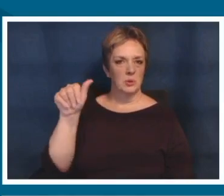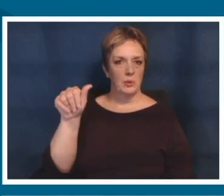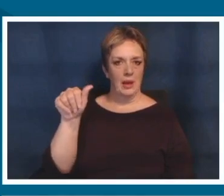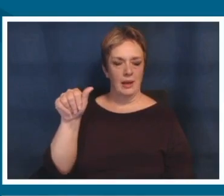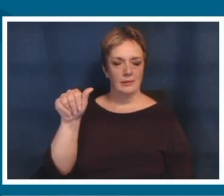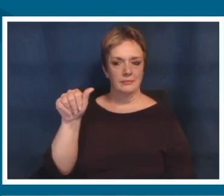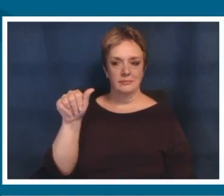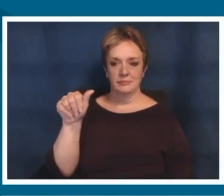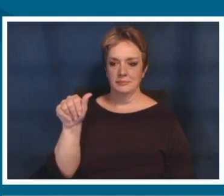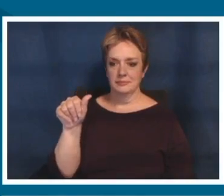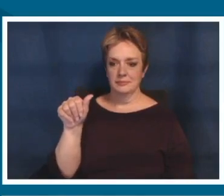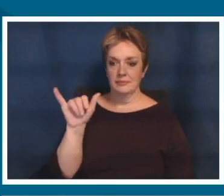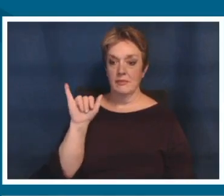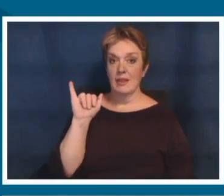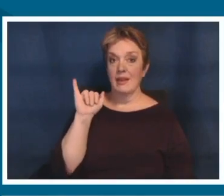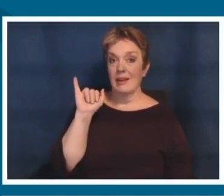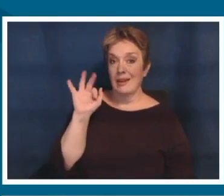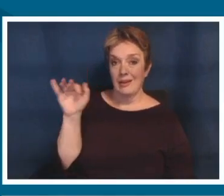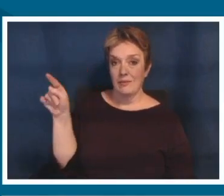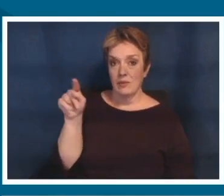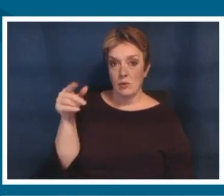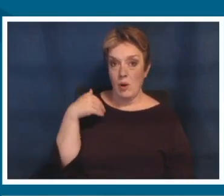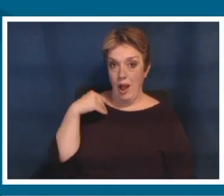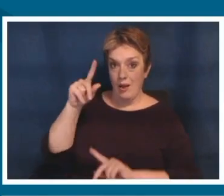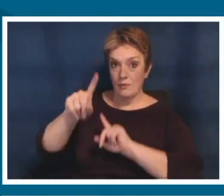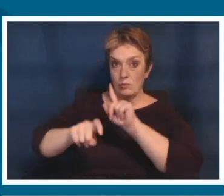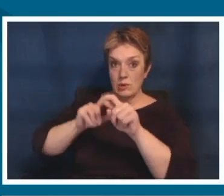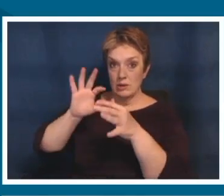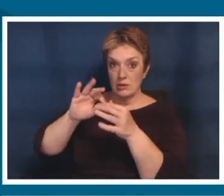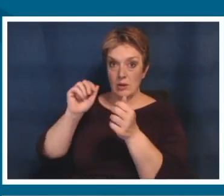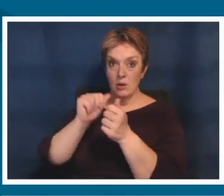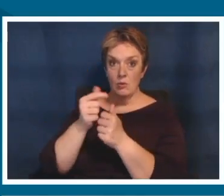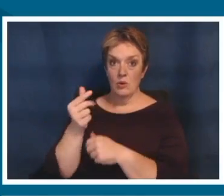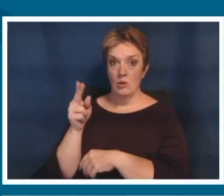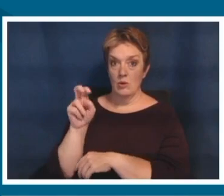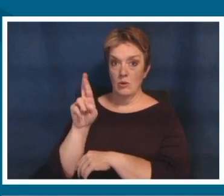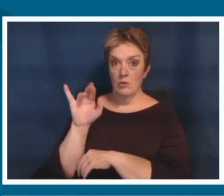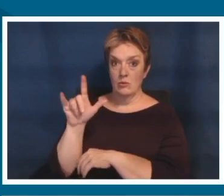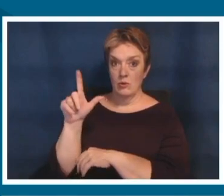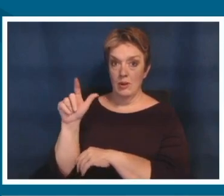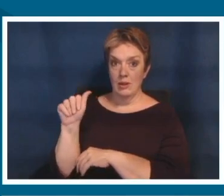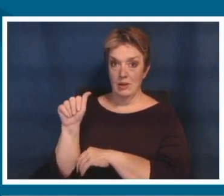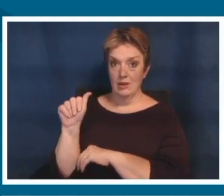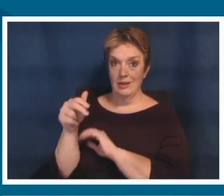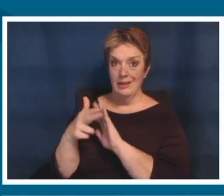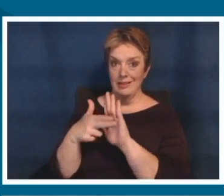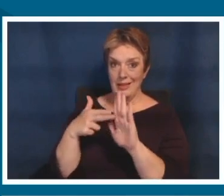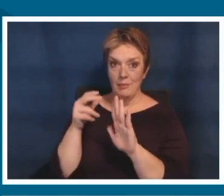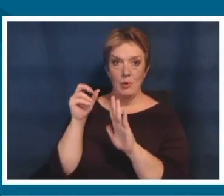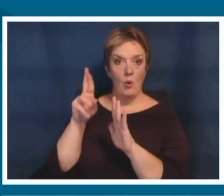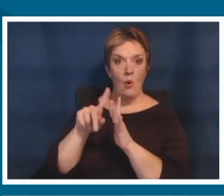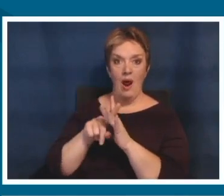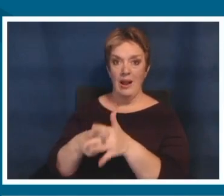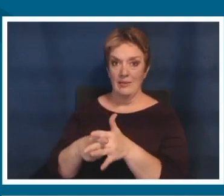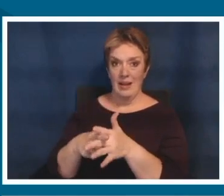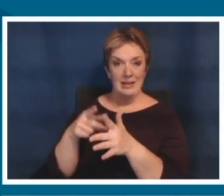there if there are any questions about this gorilla labeling or this activation